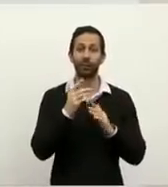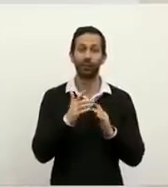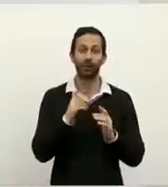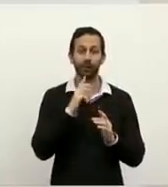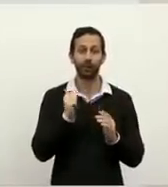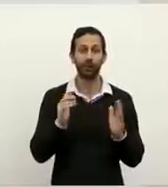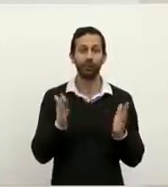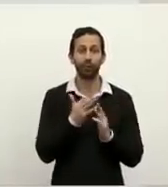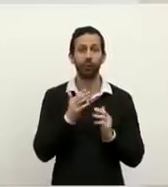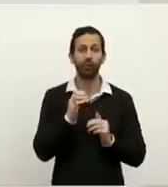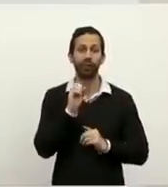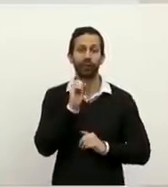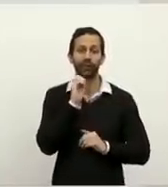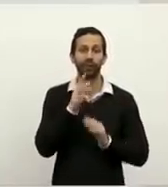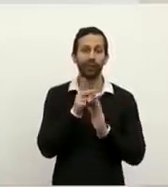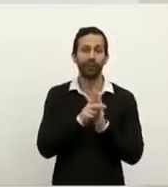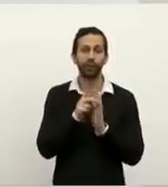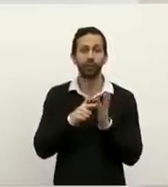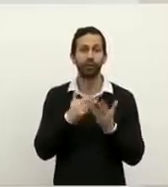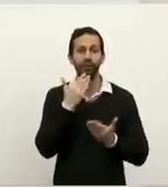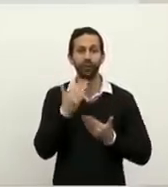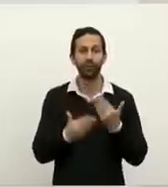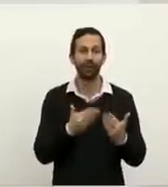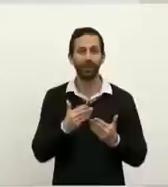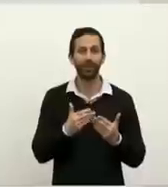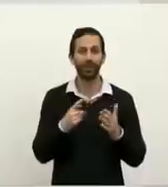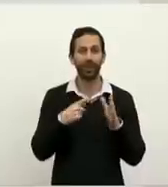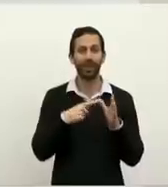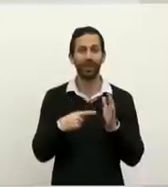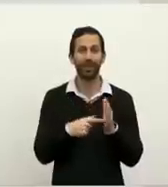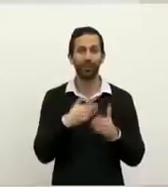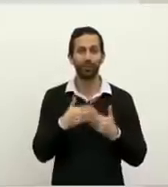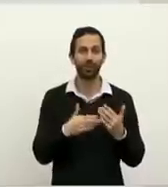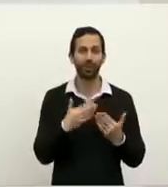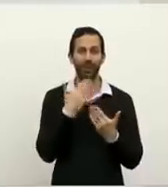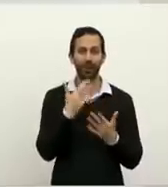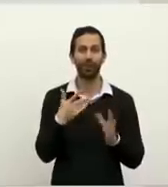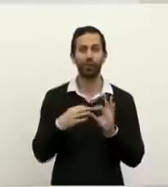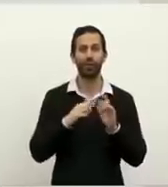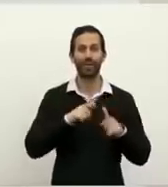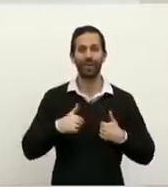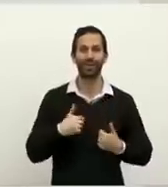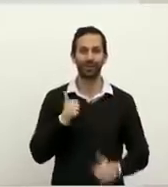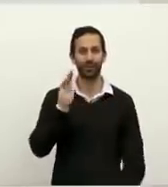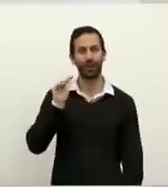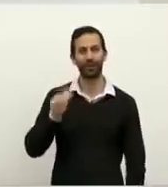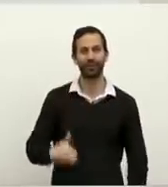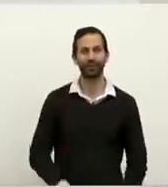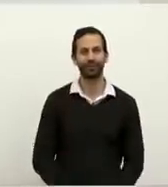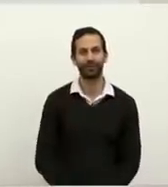We now go to a short animation to explain the AT process. Thank you so much for joining us. Bye.